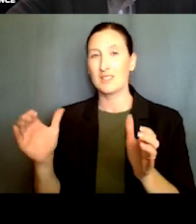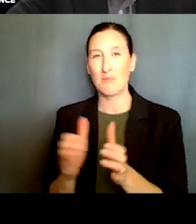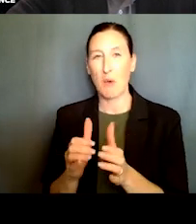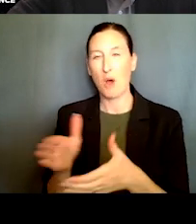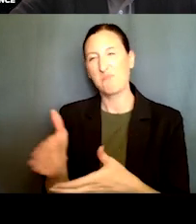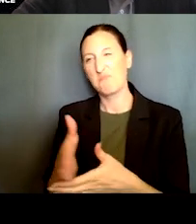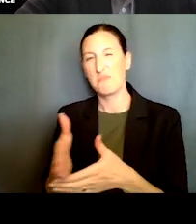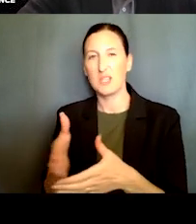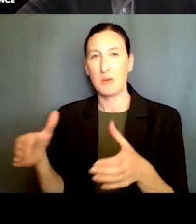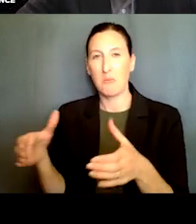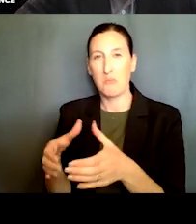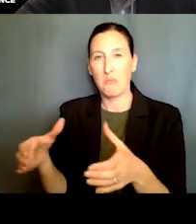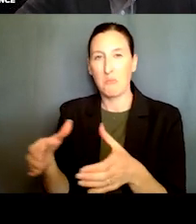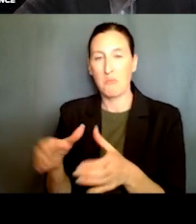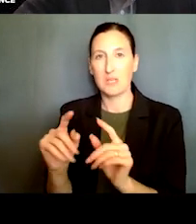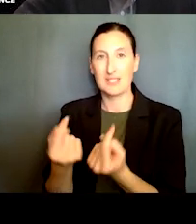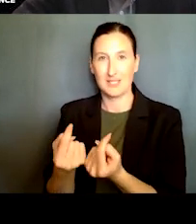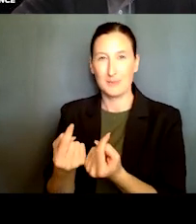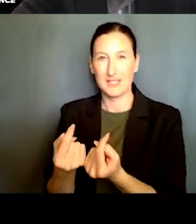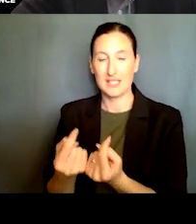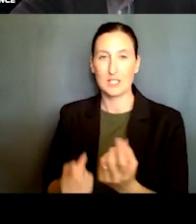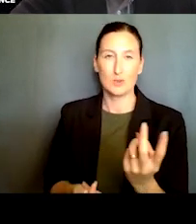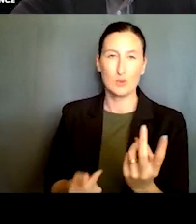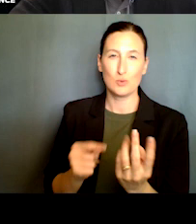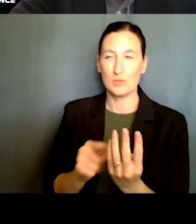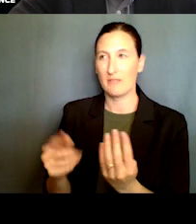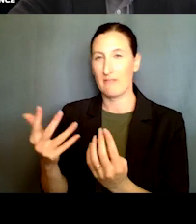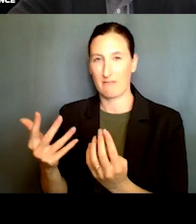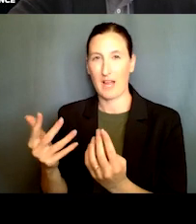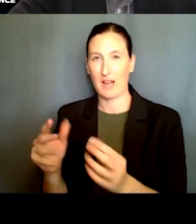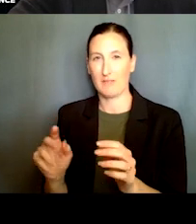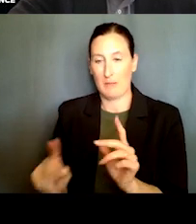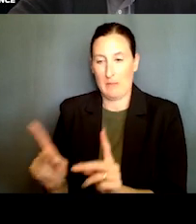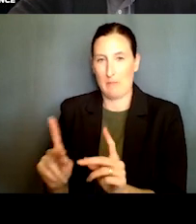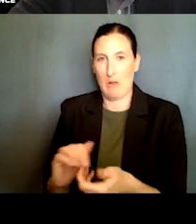this is Track 2 for 2-5 collaborators. In both of these, somebody at